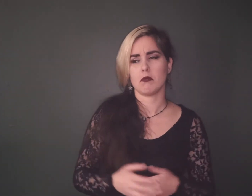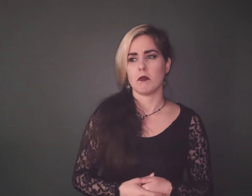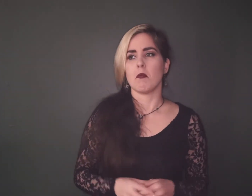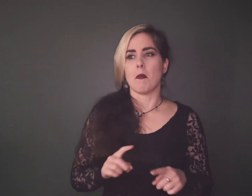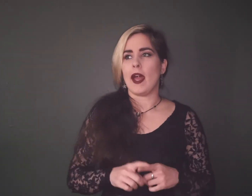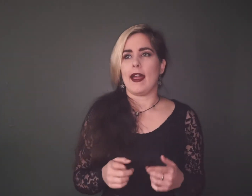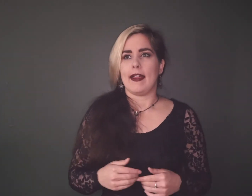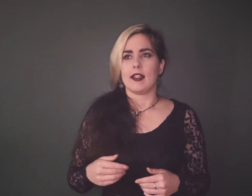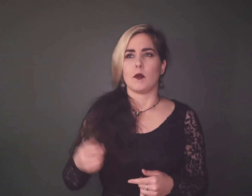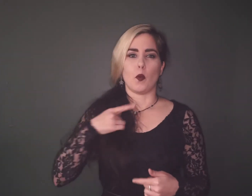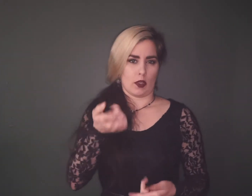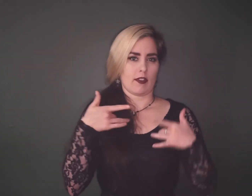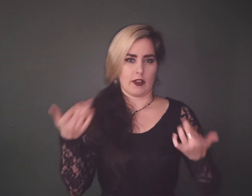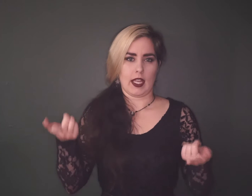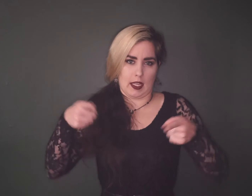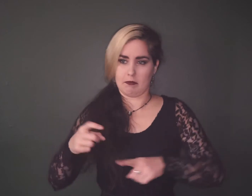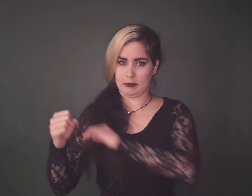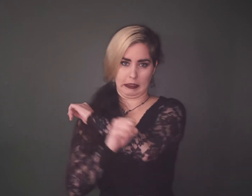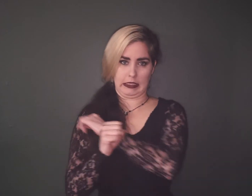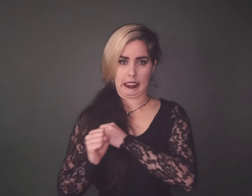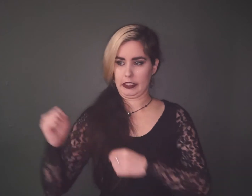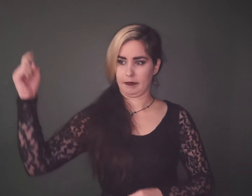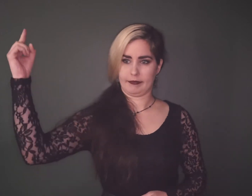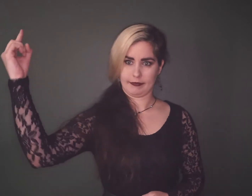But then one event went up on the stage that was right beside us